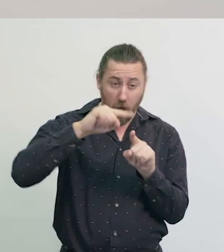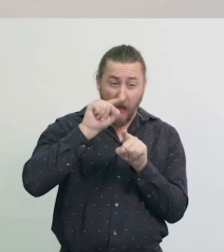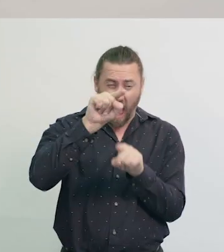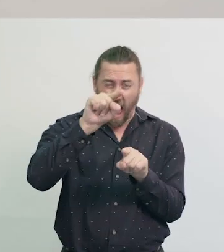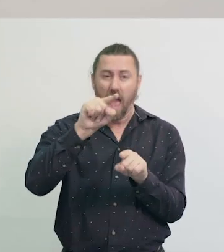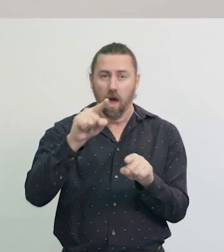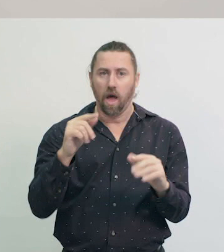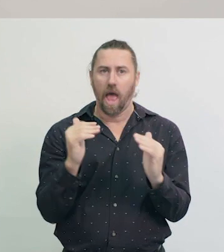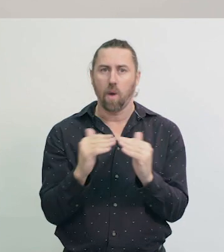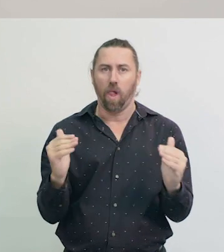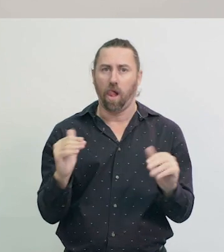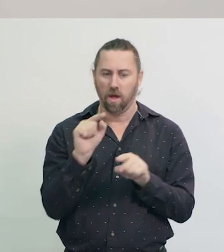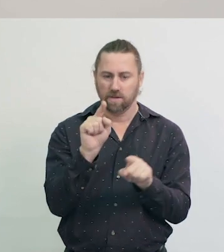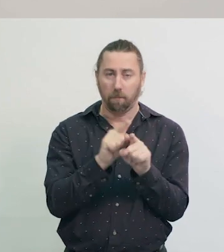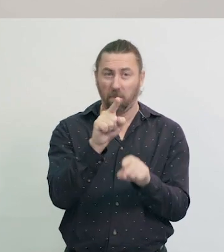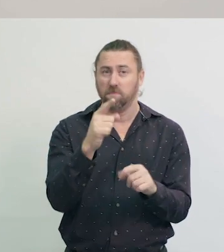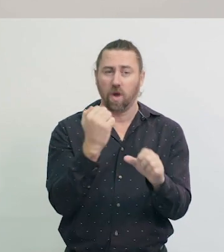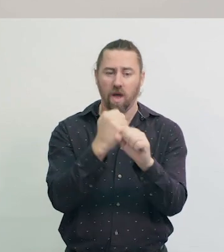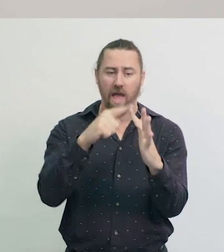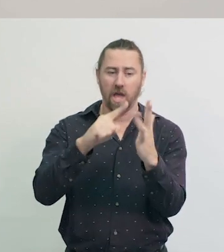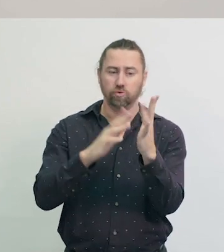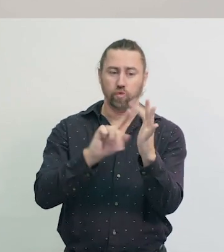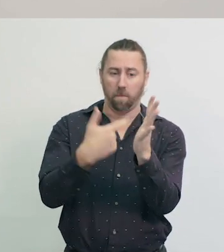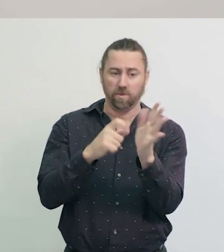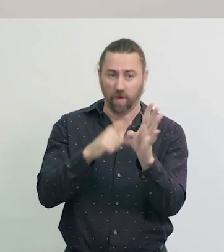This is a generalisation we can use in geometry.